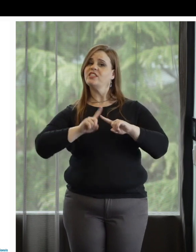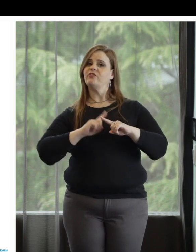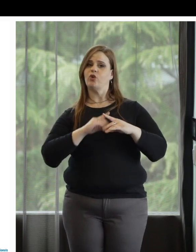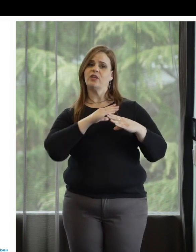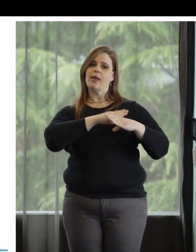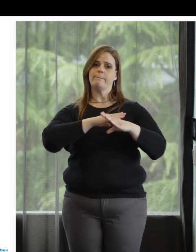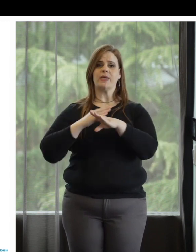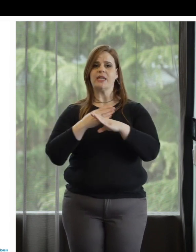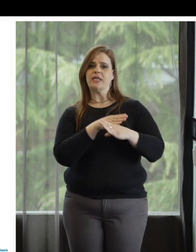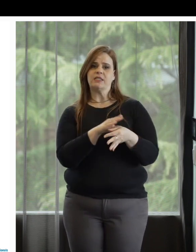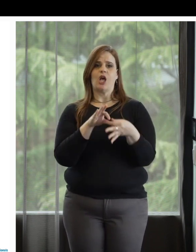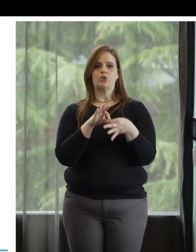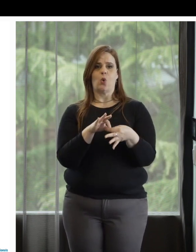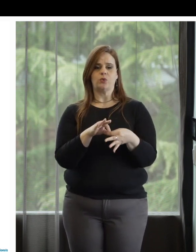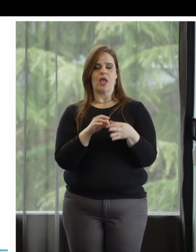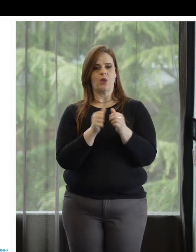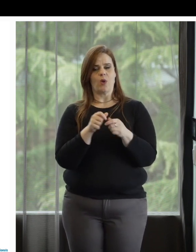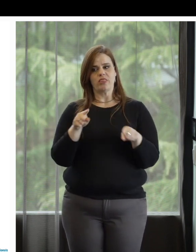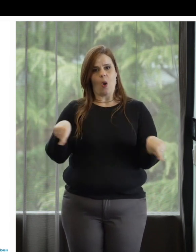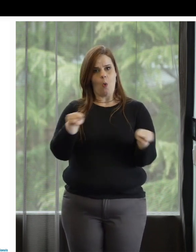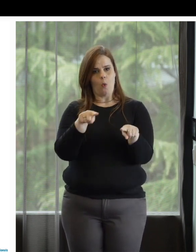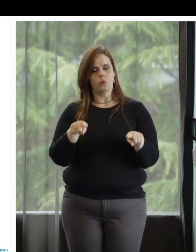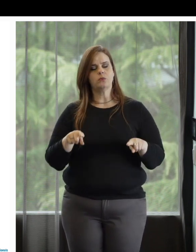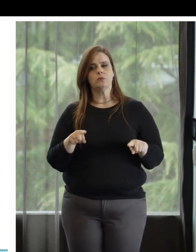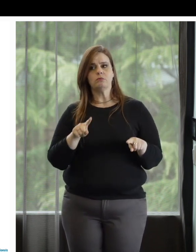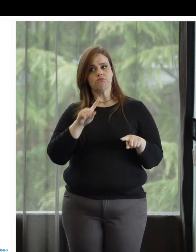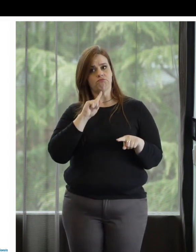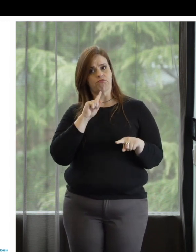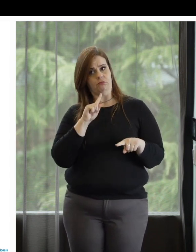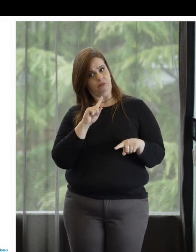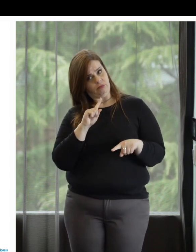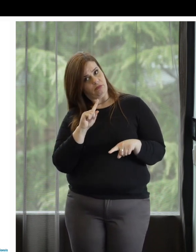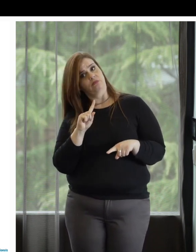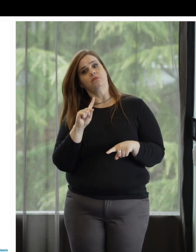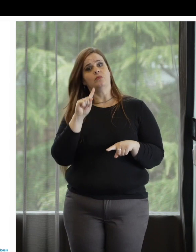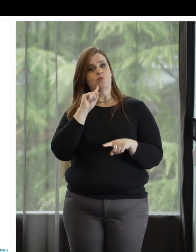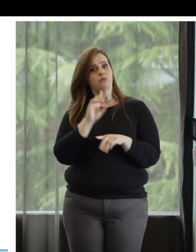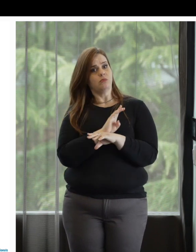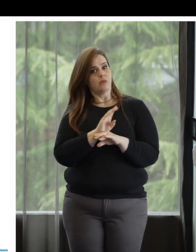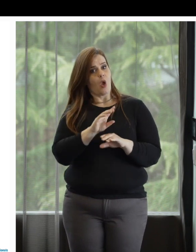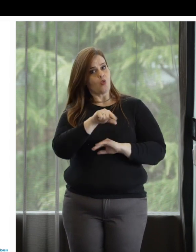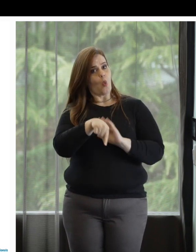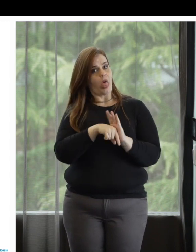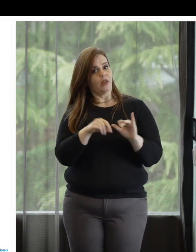those. Is there actually a quality measure to measure